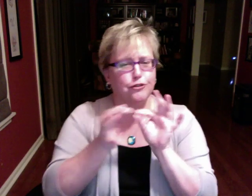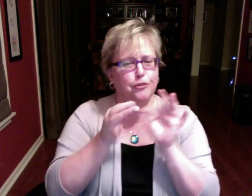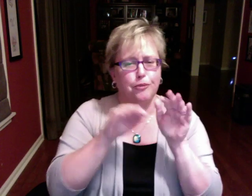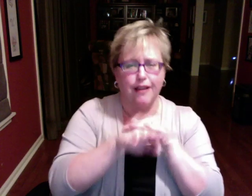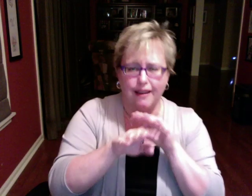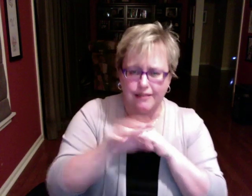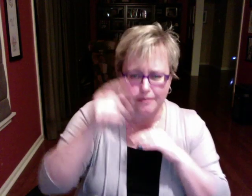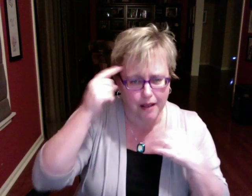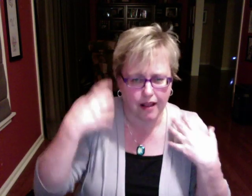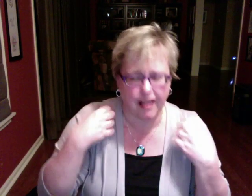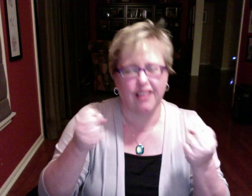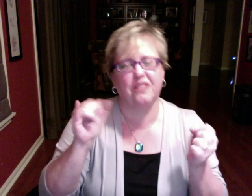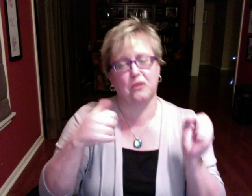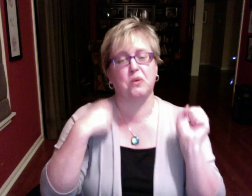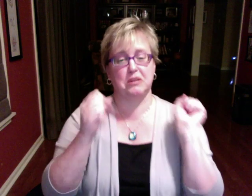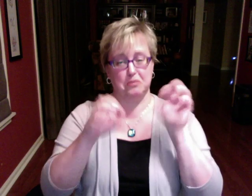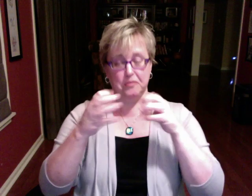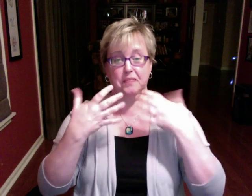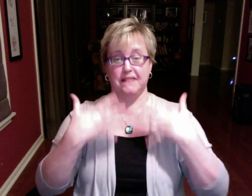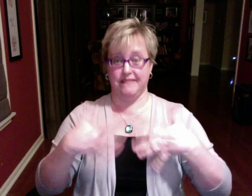lack of access to mental health services, among other things.